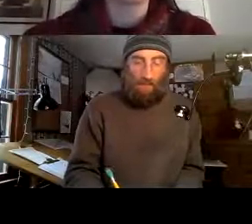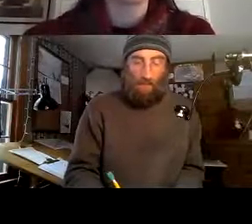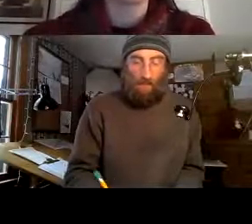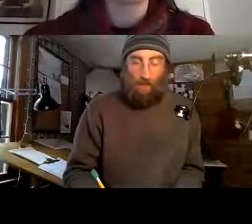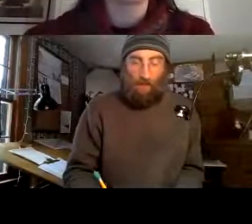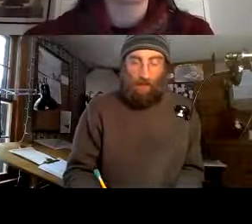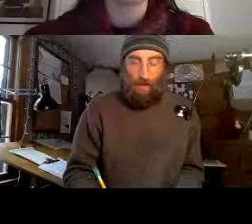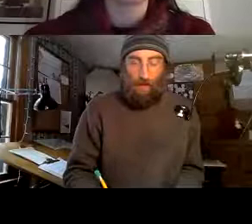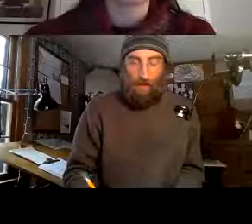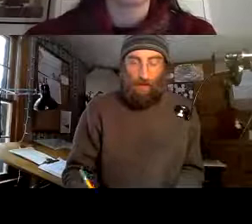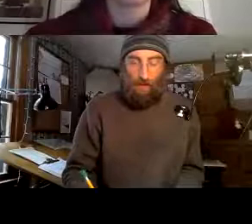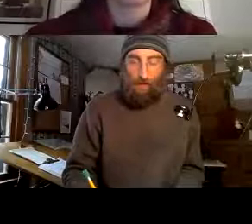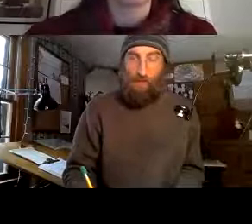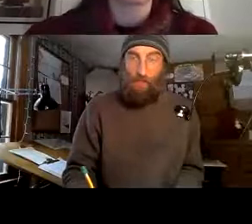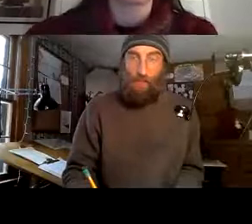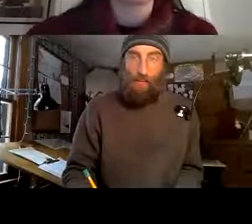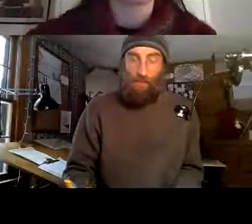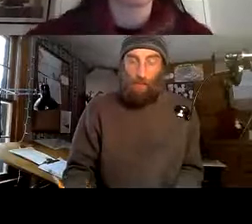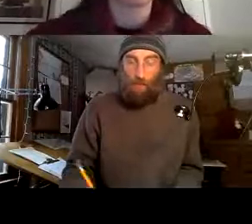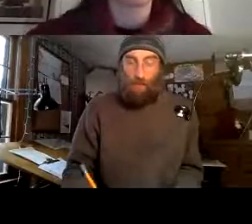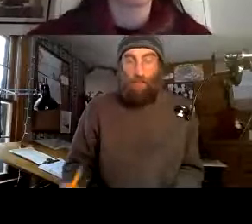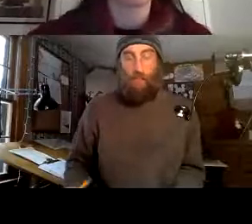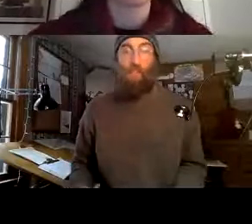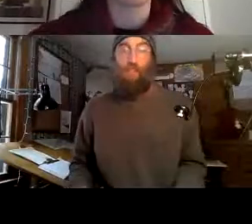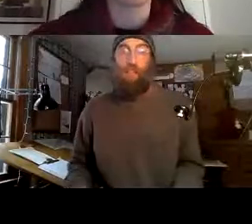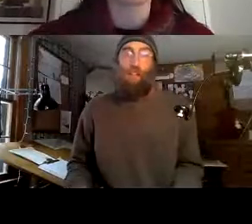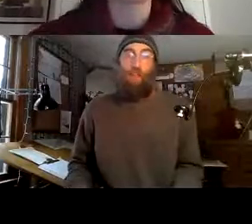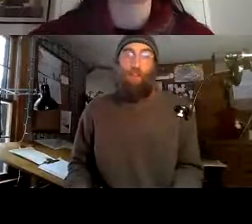or seven or eight or nine shapes. Or we can fill the page with them too. But